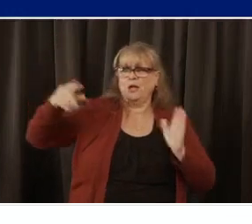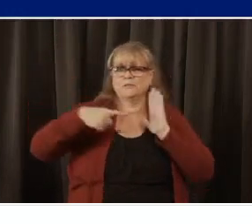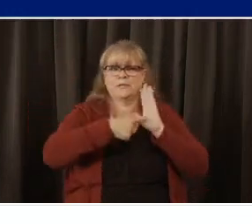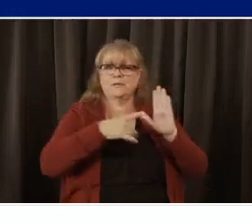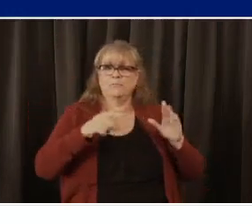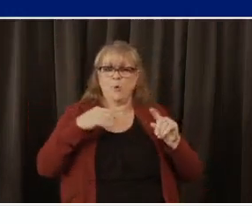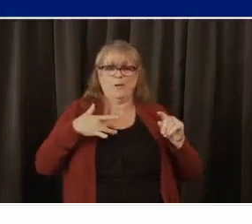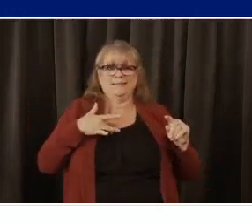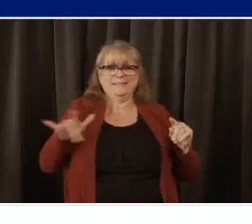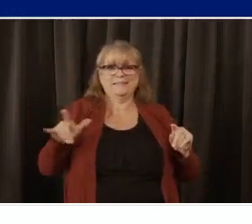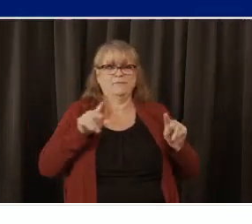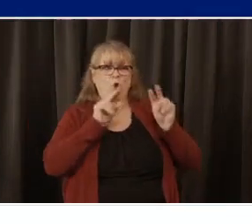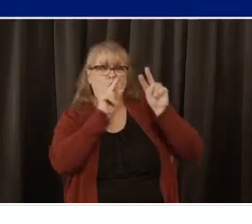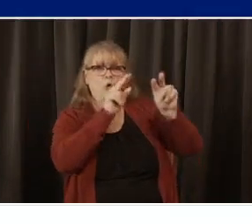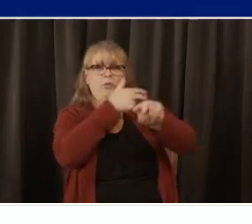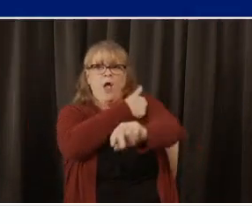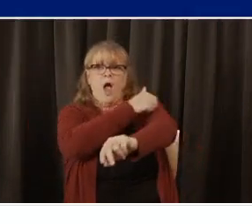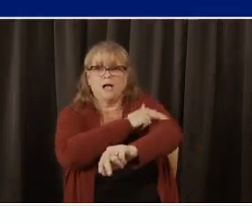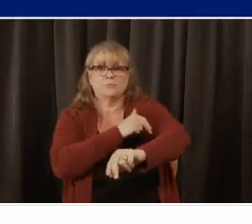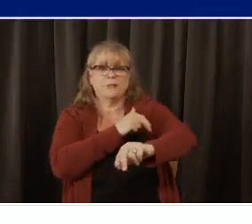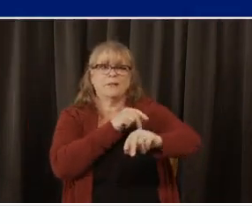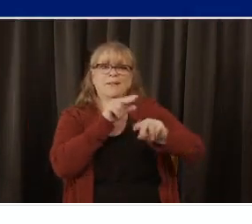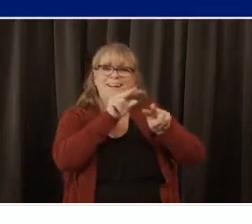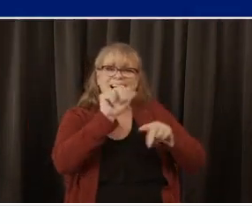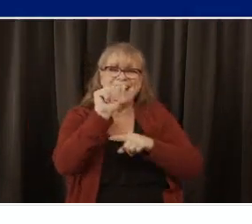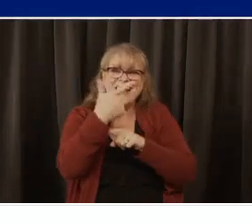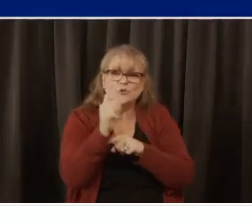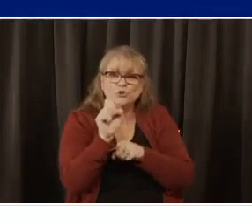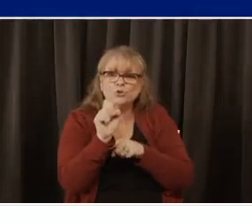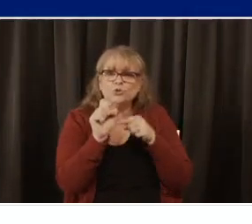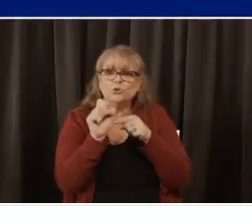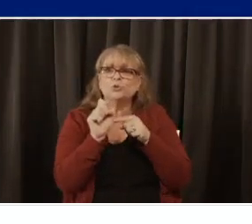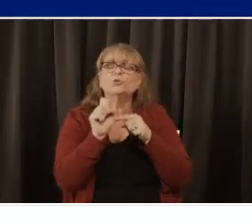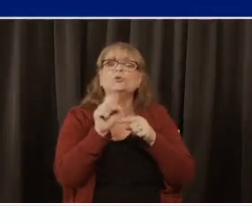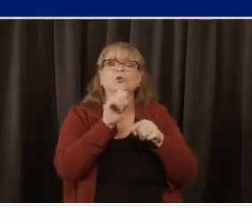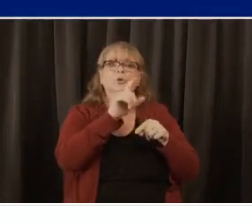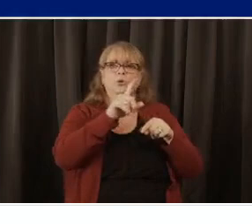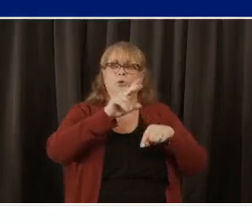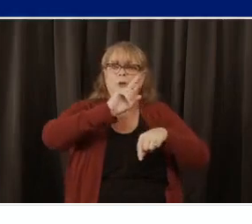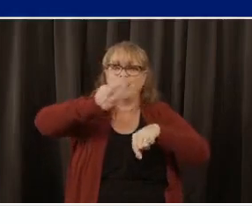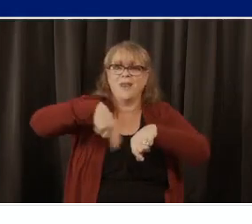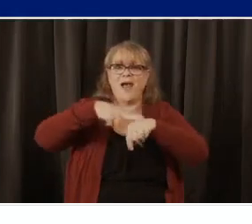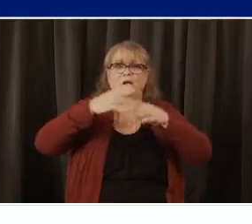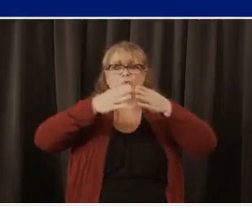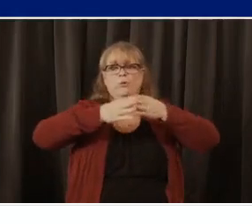to be hospitalized now compared to earlier in the year. So risk of hospitalization is increasing,